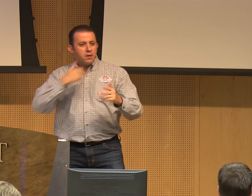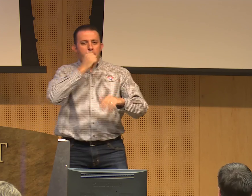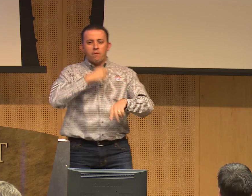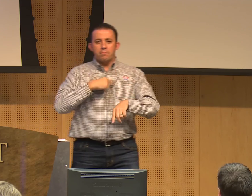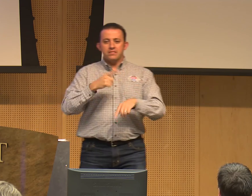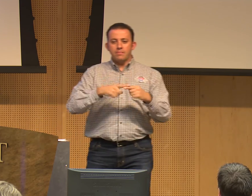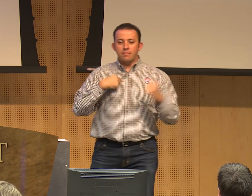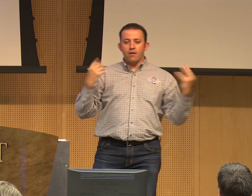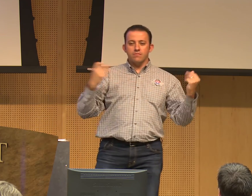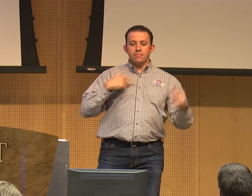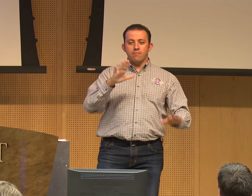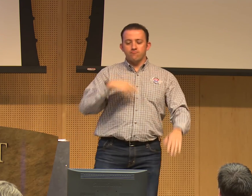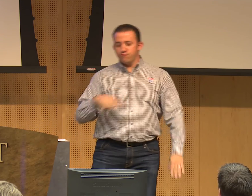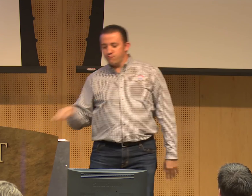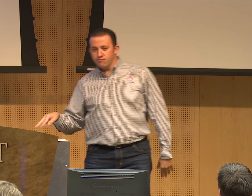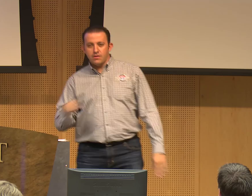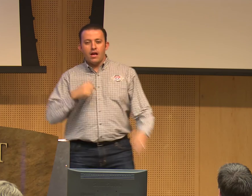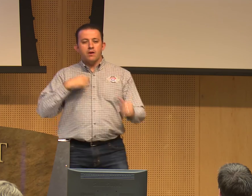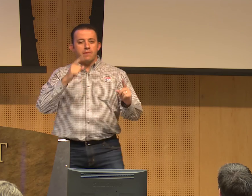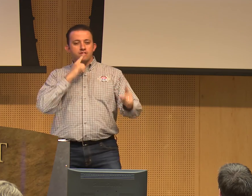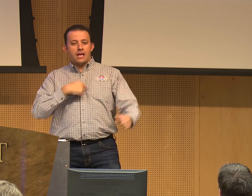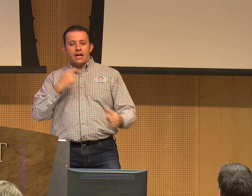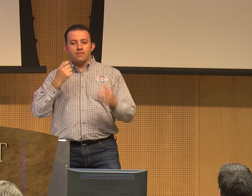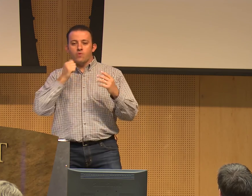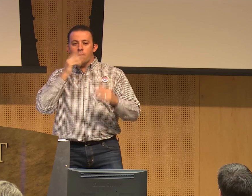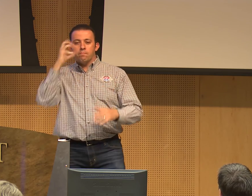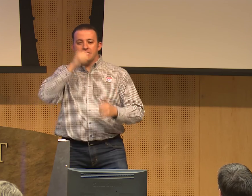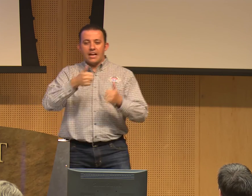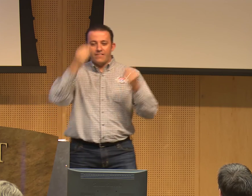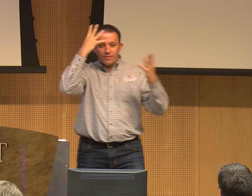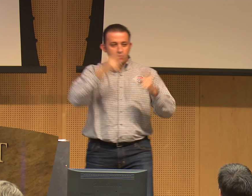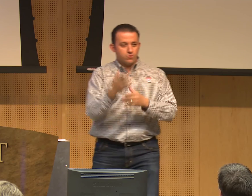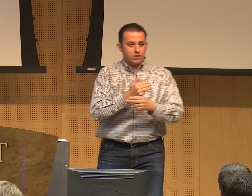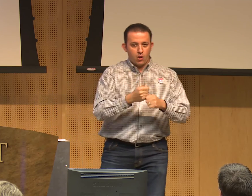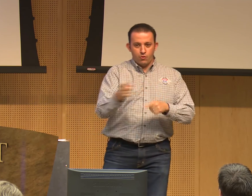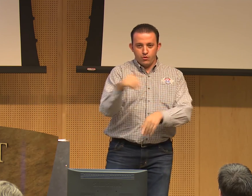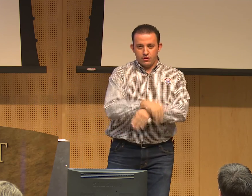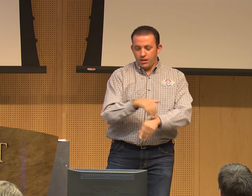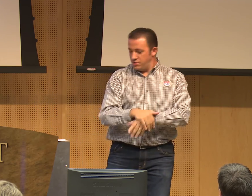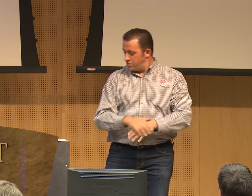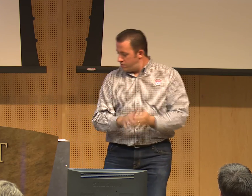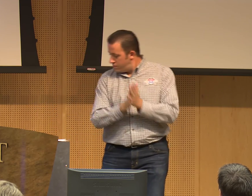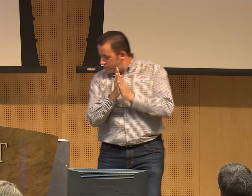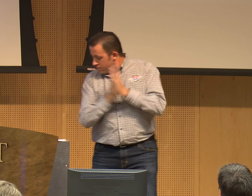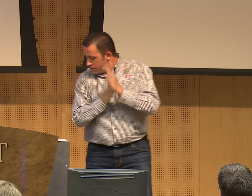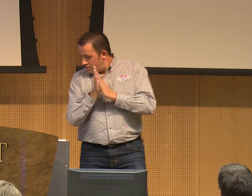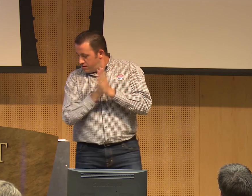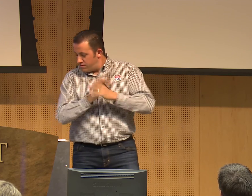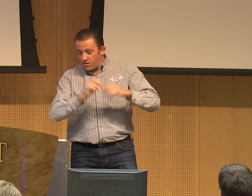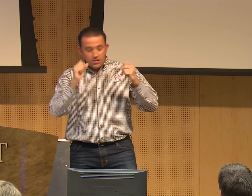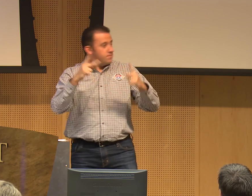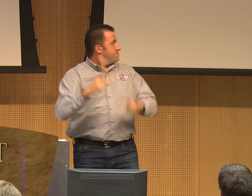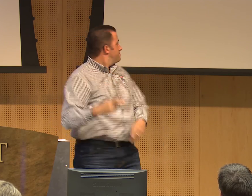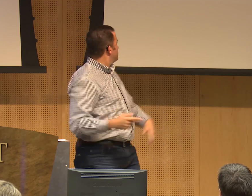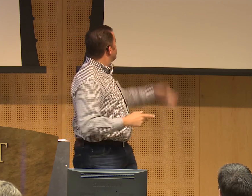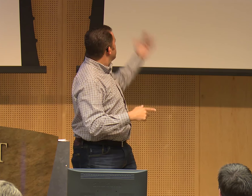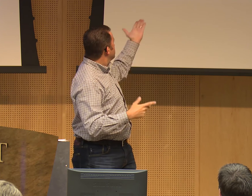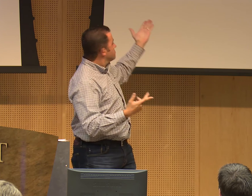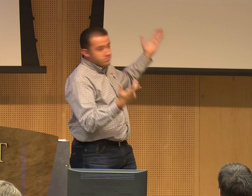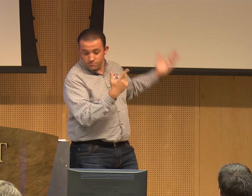And bear with me because I've got my notes on the podium, and I just want to make sure that I don't miss any of my thoughts that I've prepared and I'd like to share with you tonight.